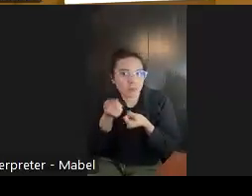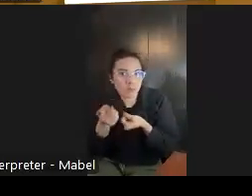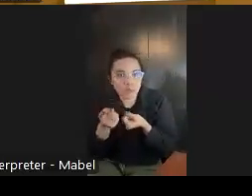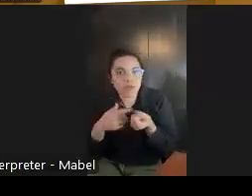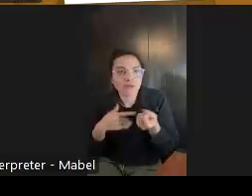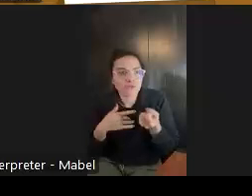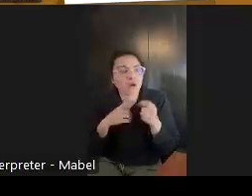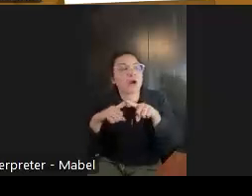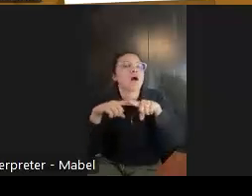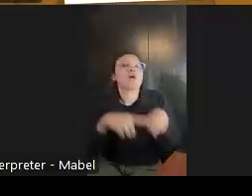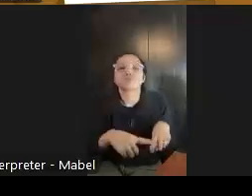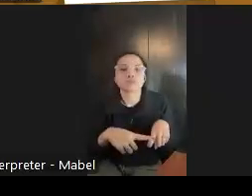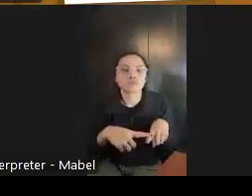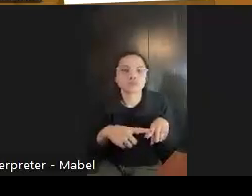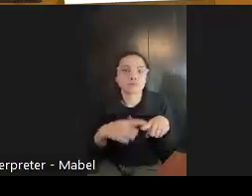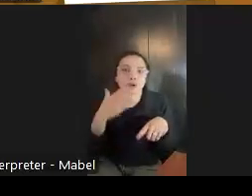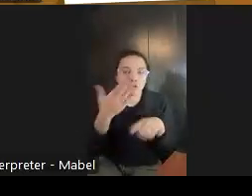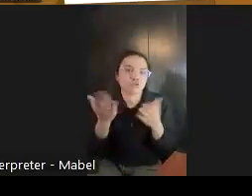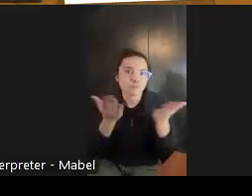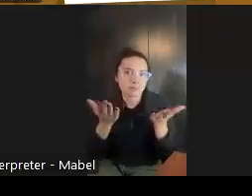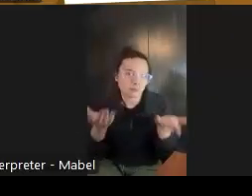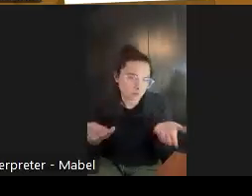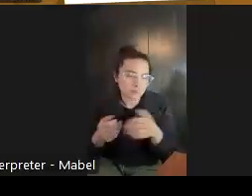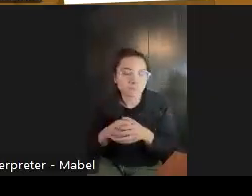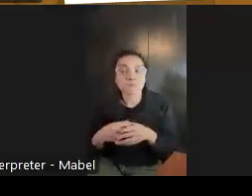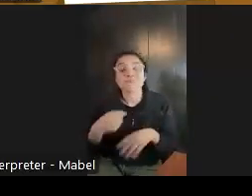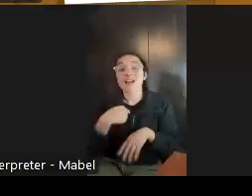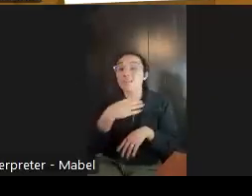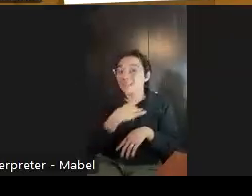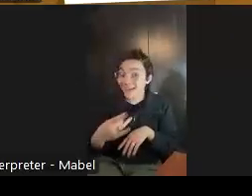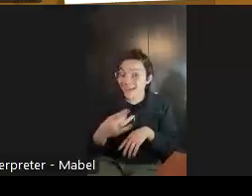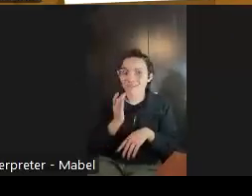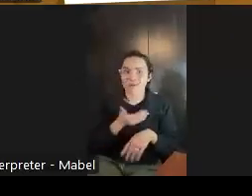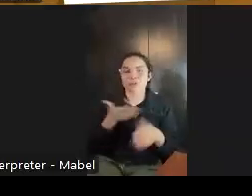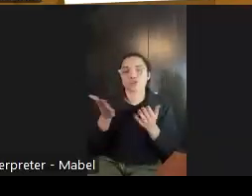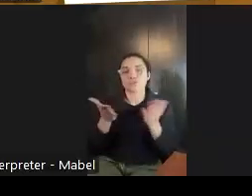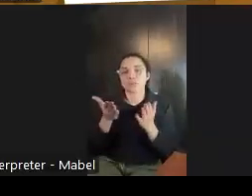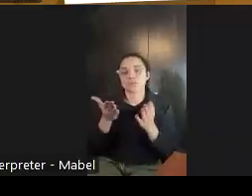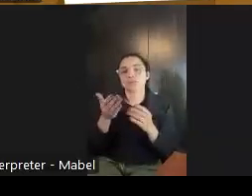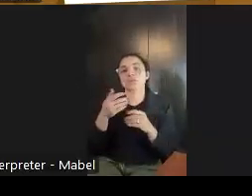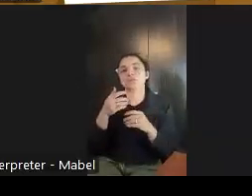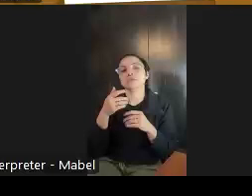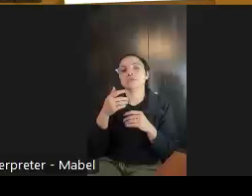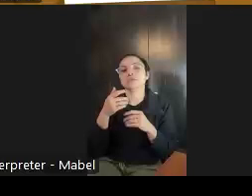one of the things that I I like about our services is flexible uh we can have a today they may not be